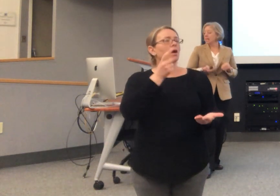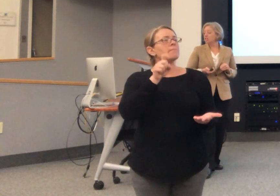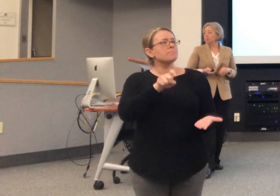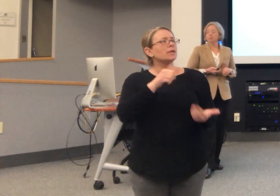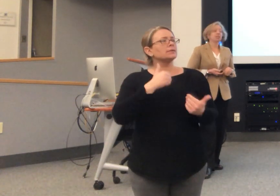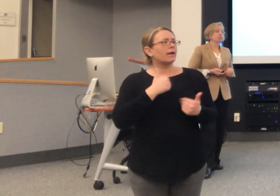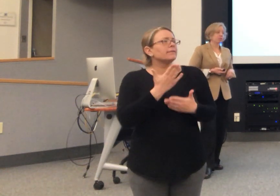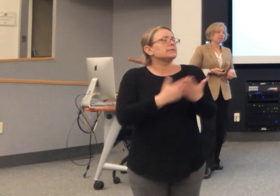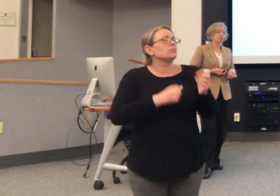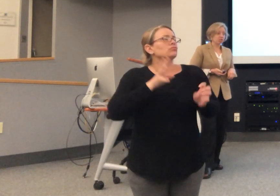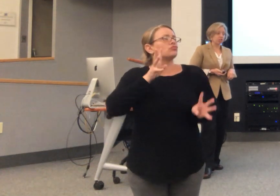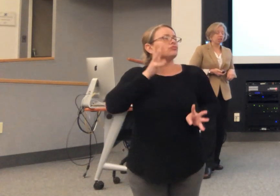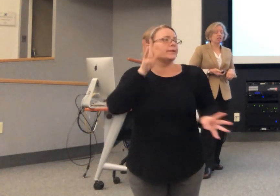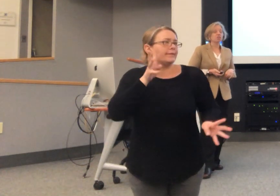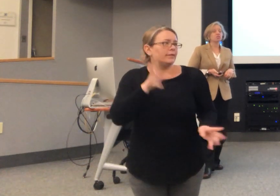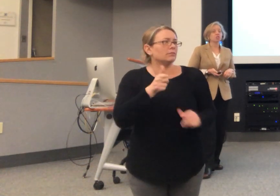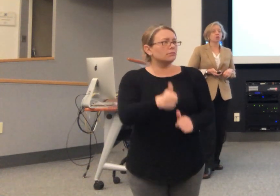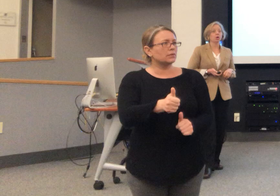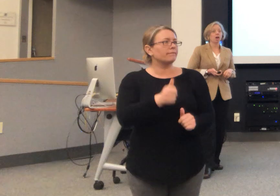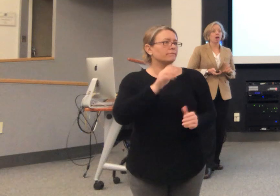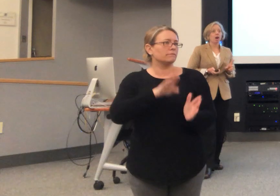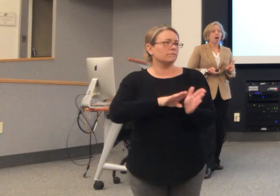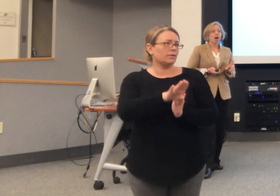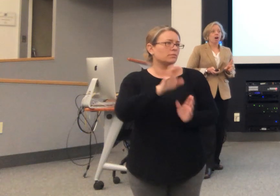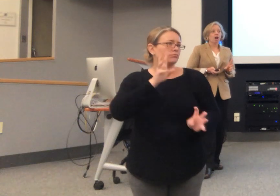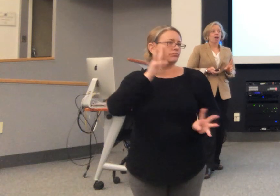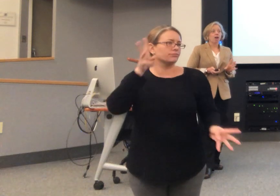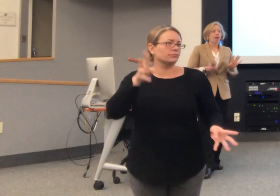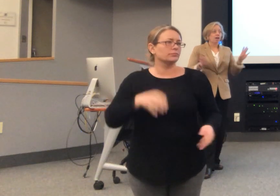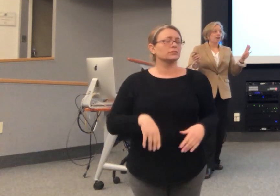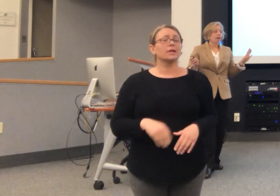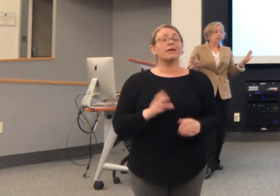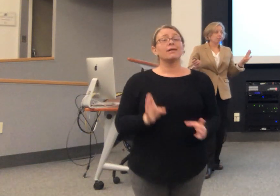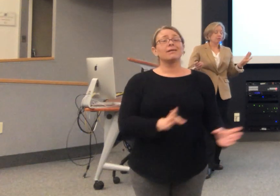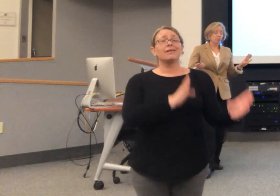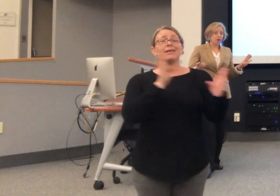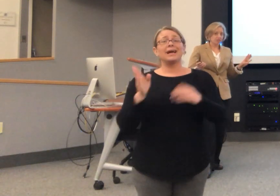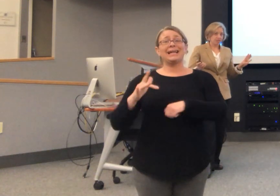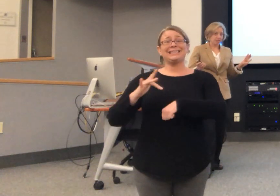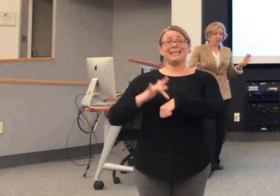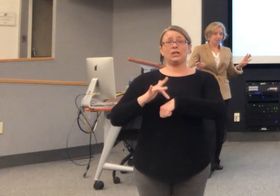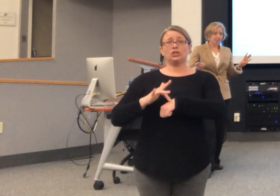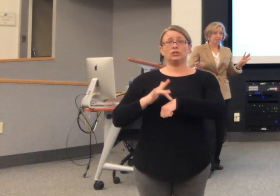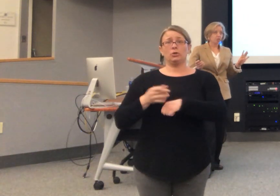Tangible meaning of expression. So, everybody's watching.